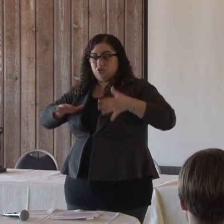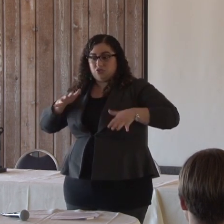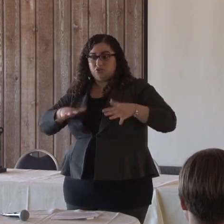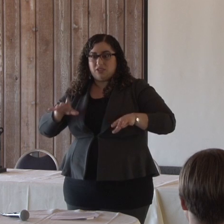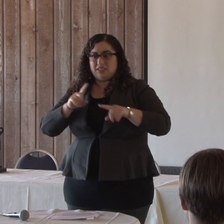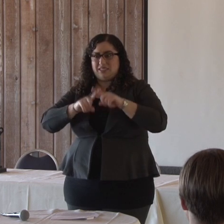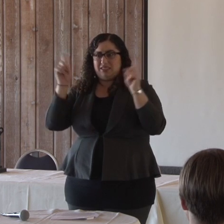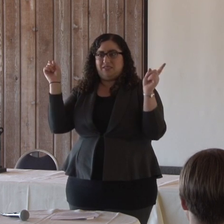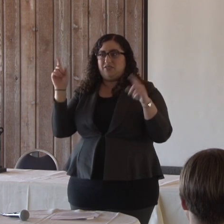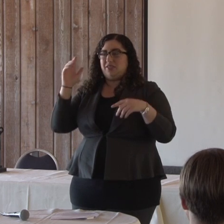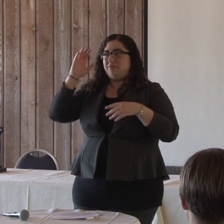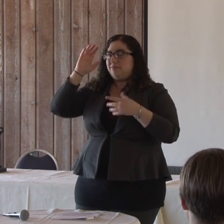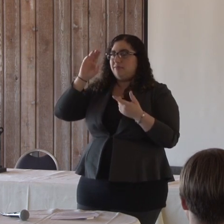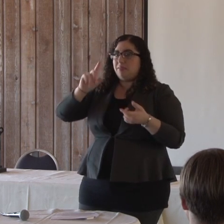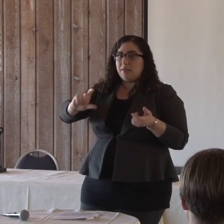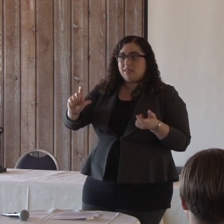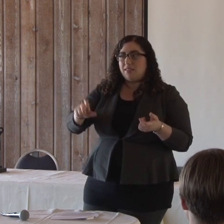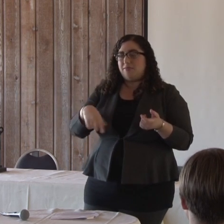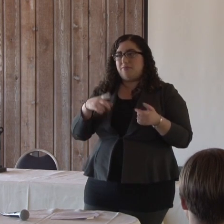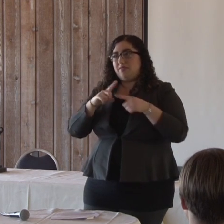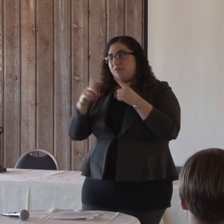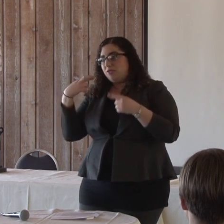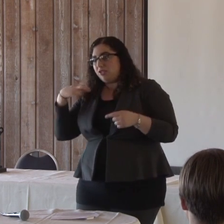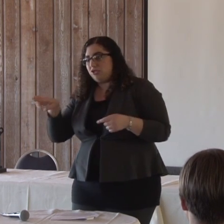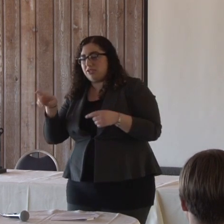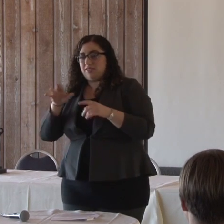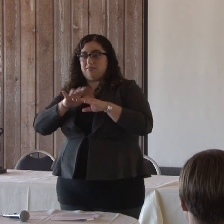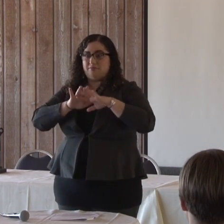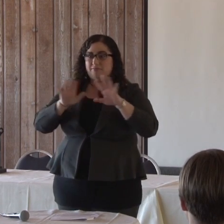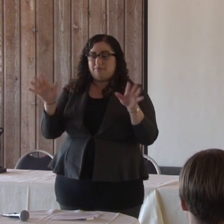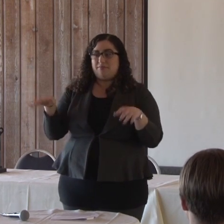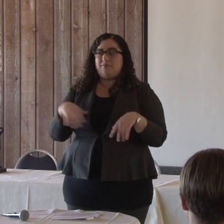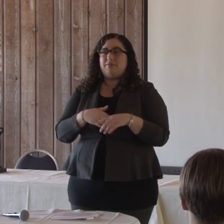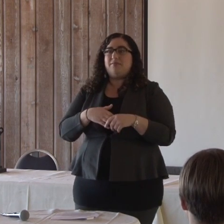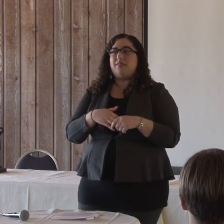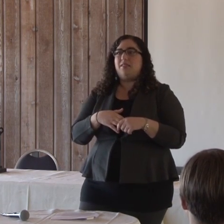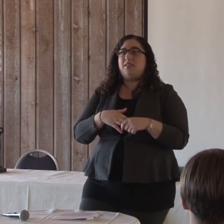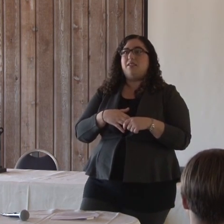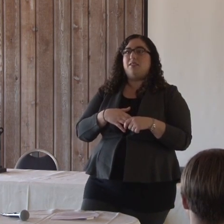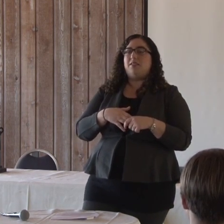the cultural differences going through culture shock, language delays.